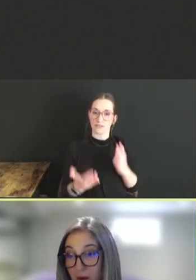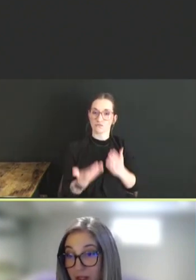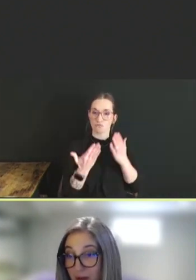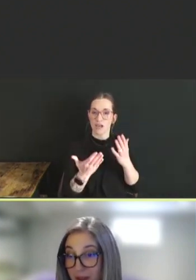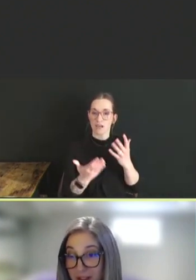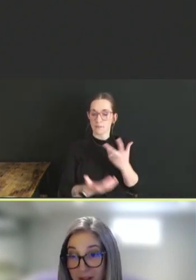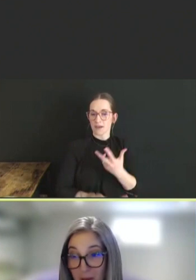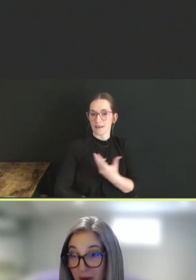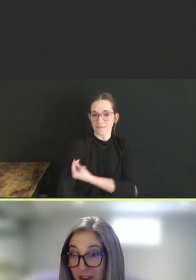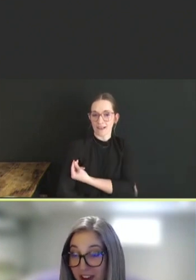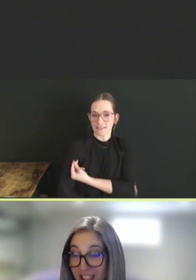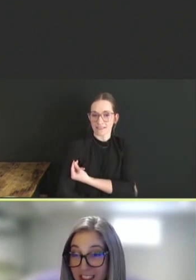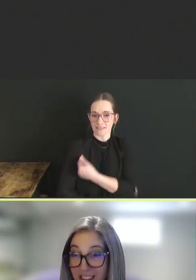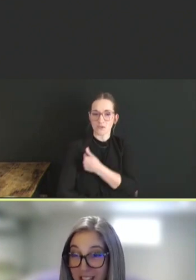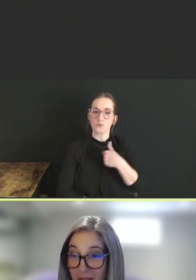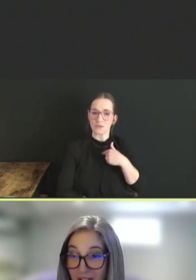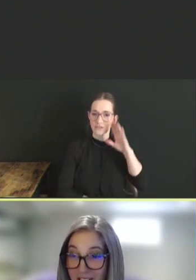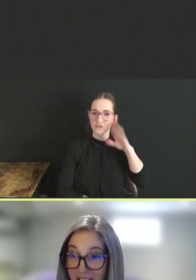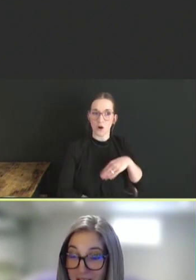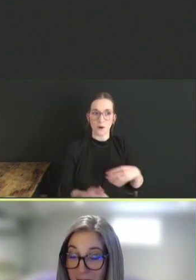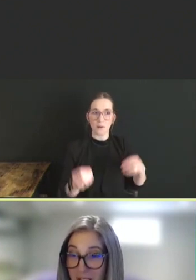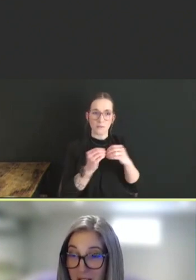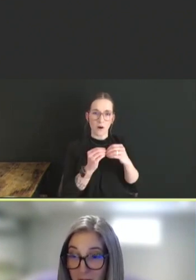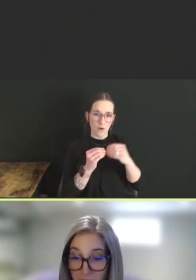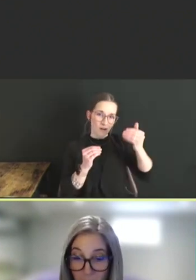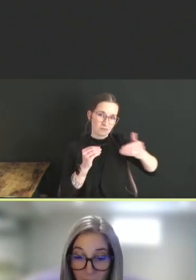And we know that there's more vaccines coming for the adult space soon.